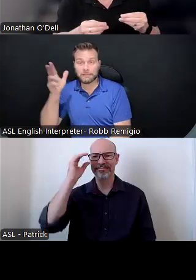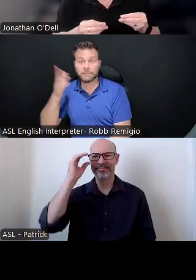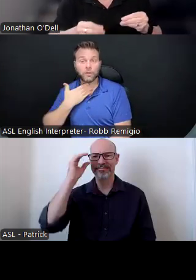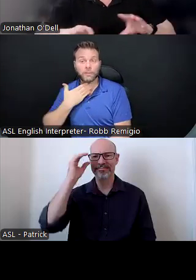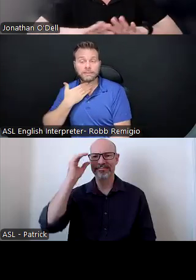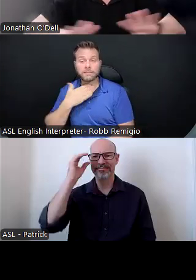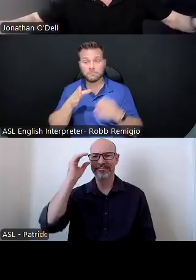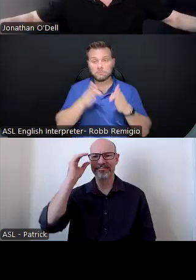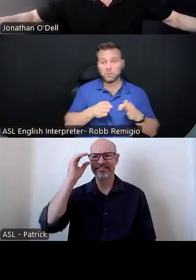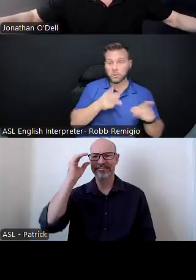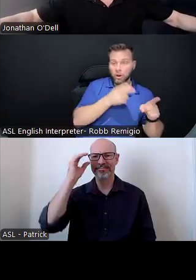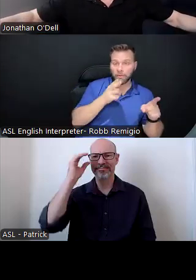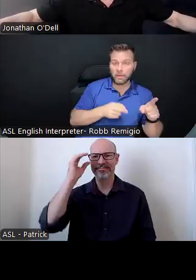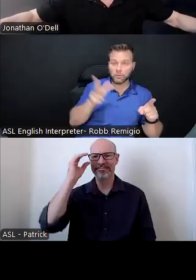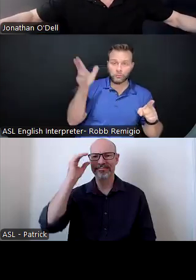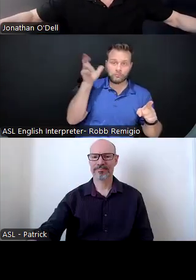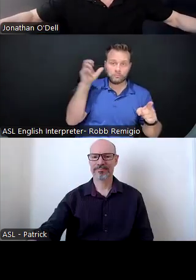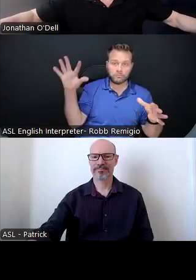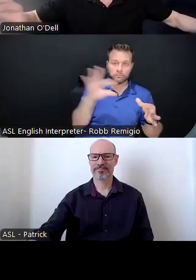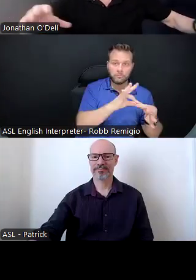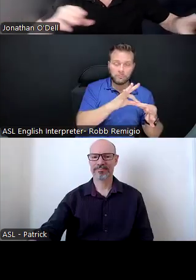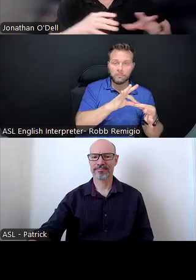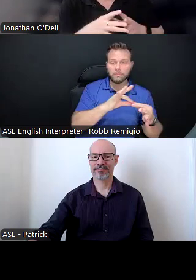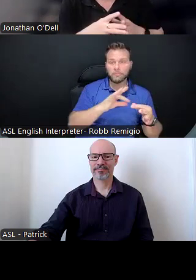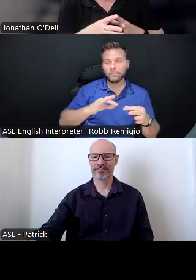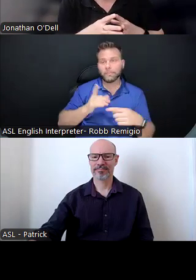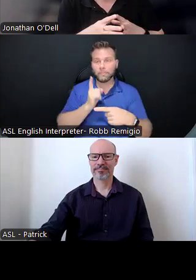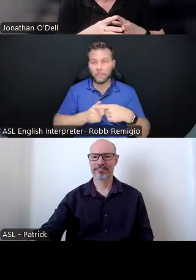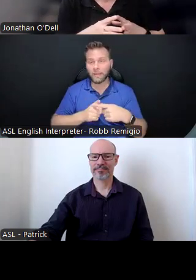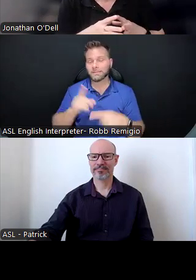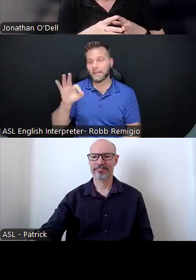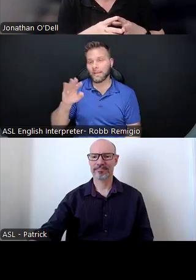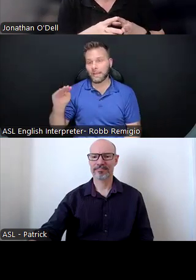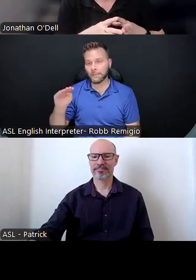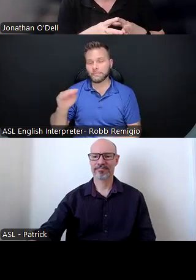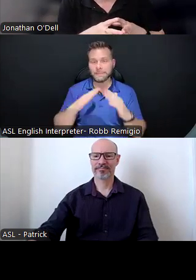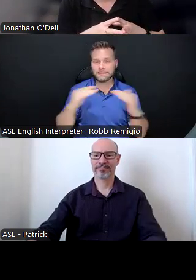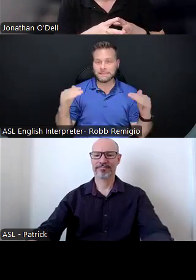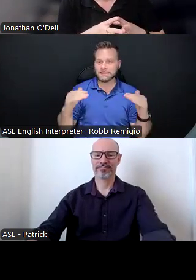closer to the ears of the listeners for better sound comprehension, and for tuning out the background noise.